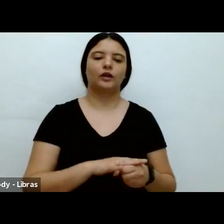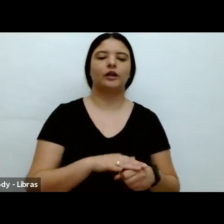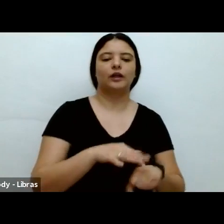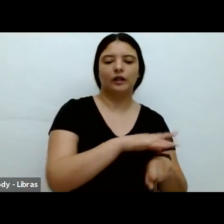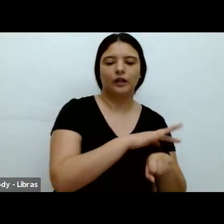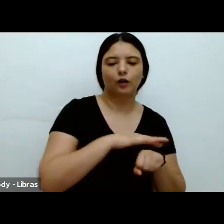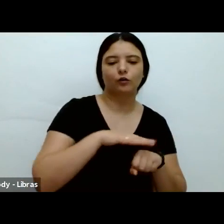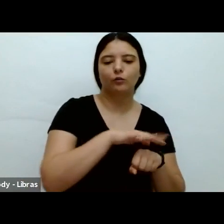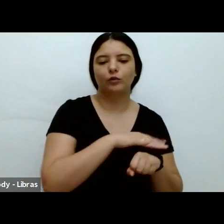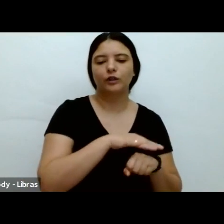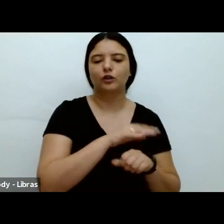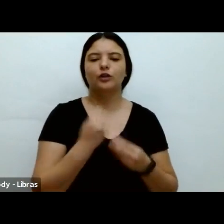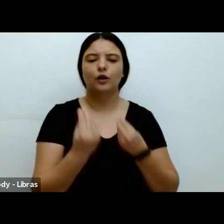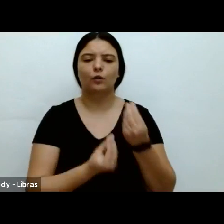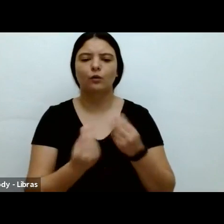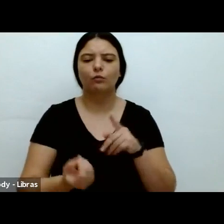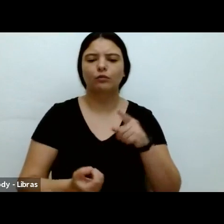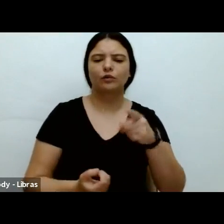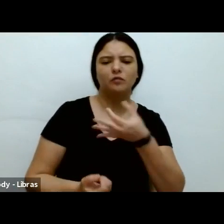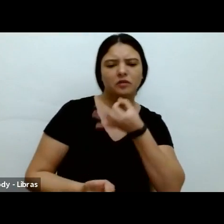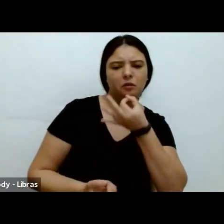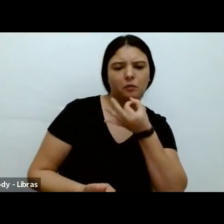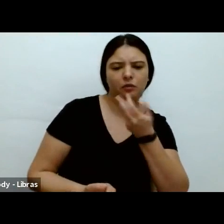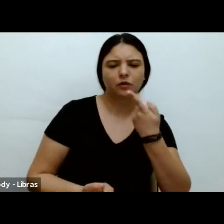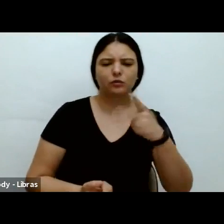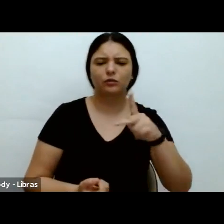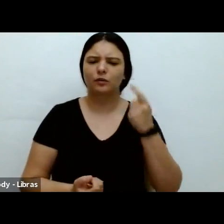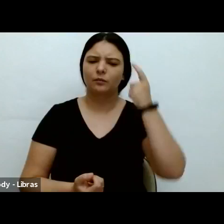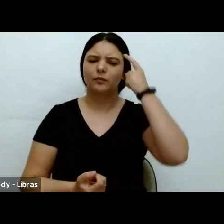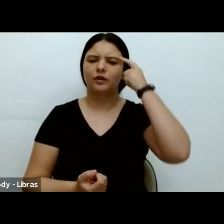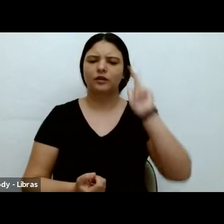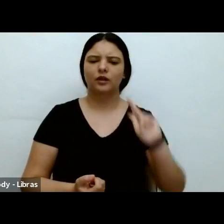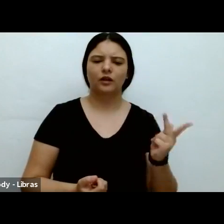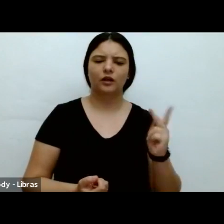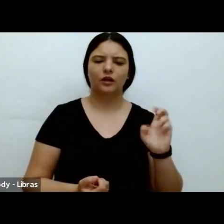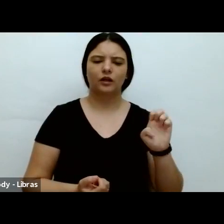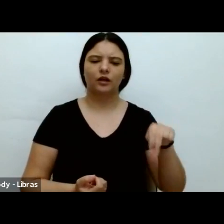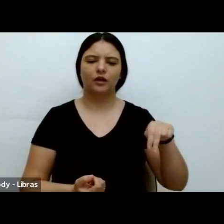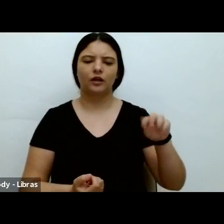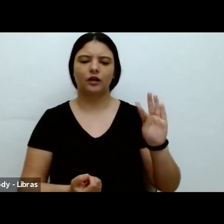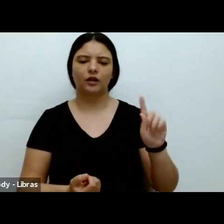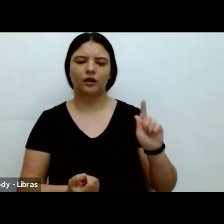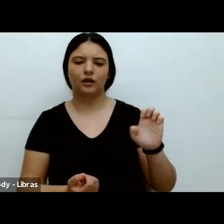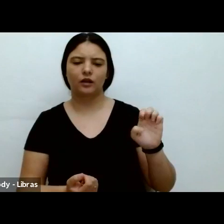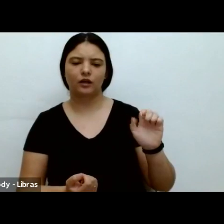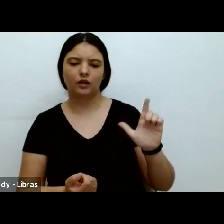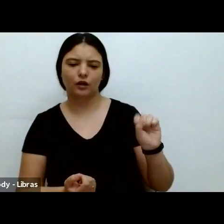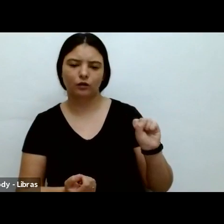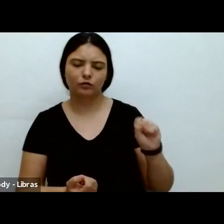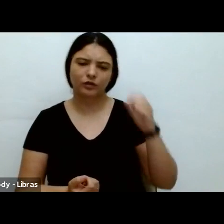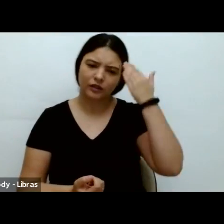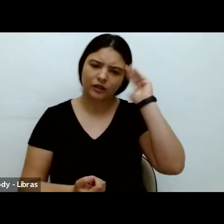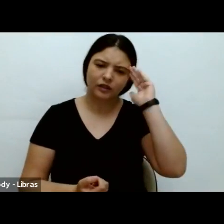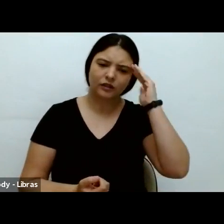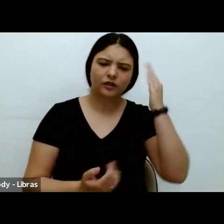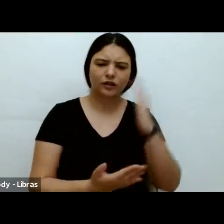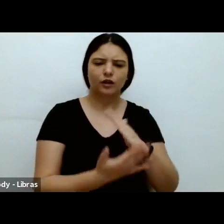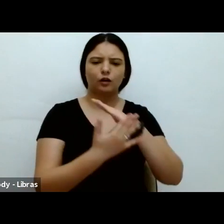If you think how If you think, how would hate If you think, how would they go, maybe helps them maybe helps understanding. both concepts and if you could